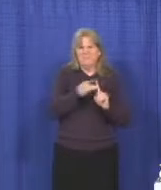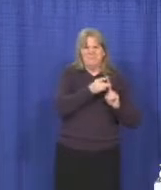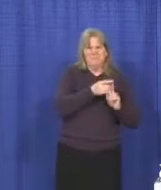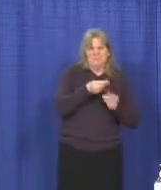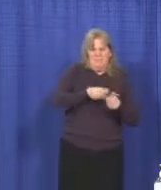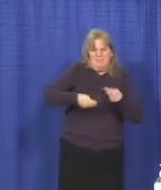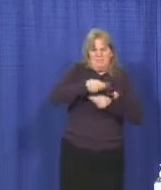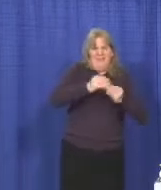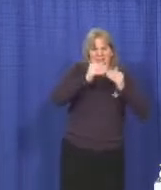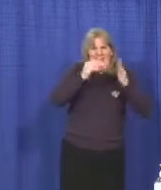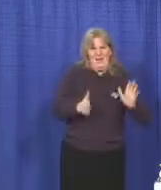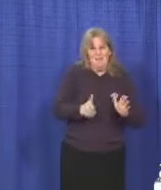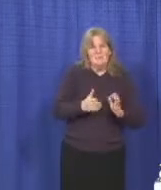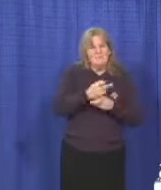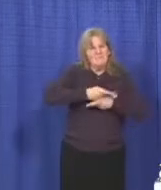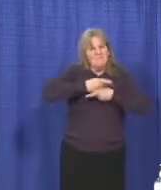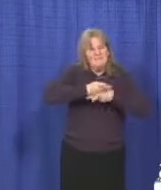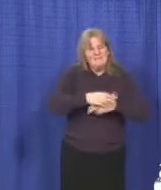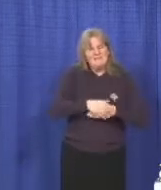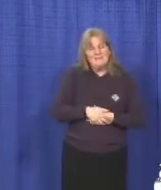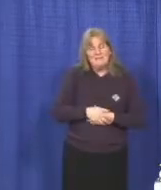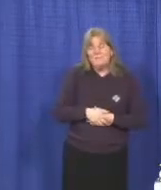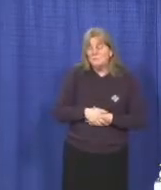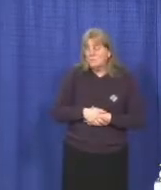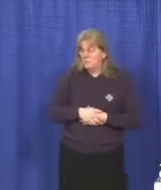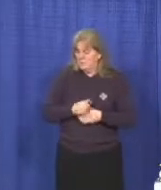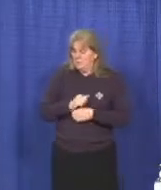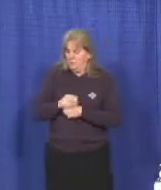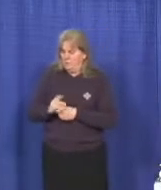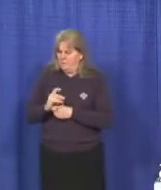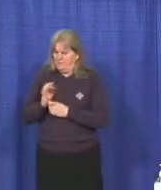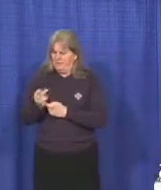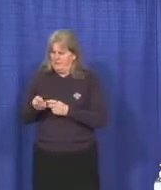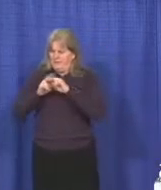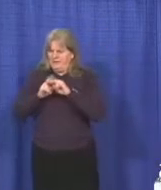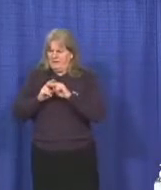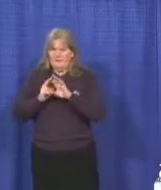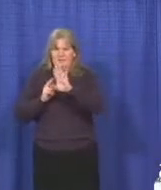As we see variants rising dramatically I want to offer the